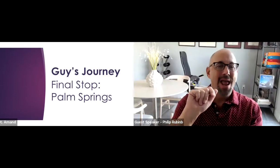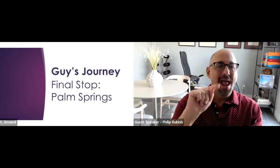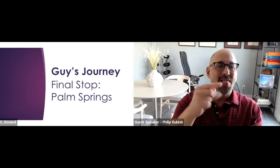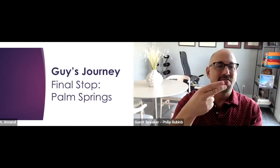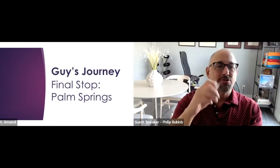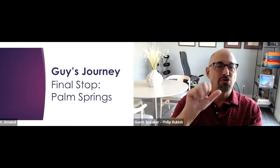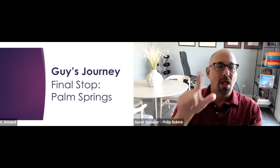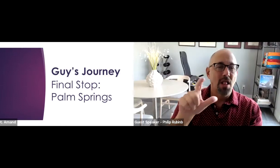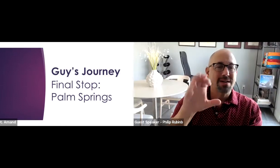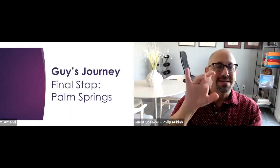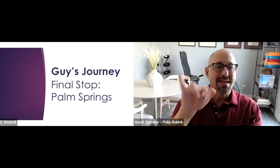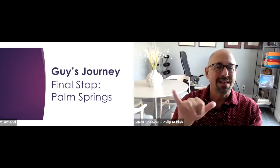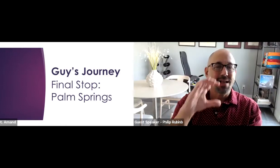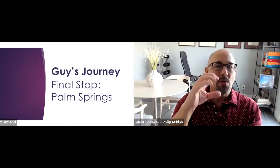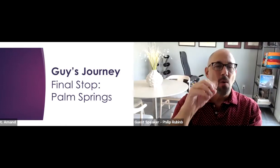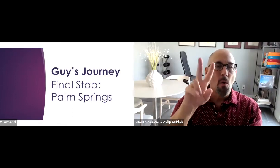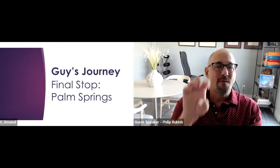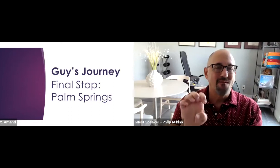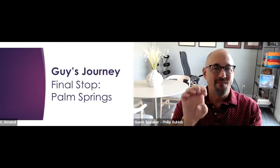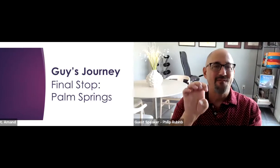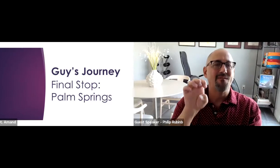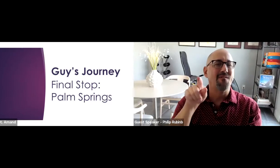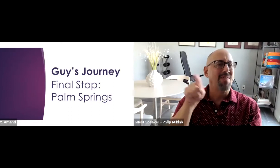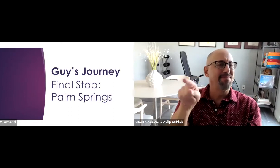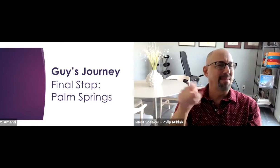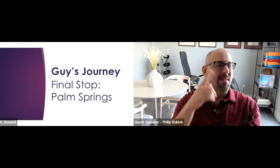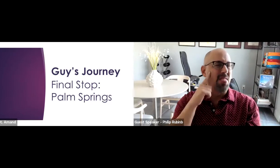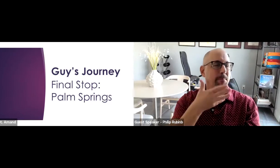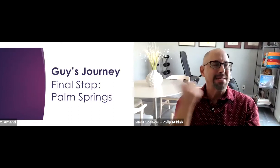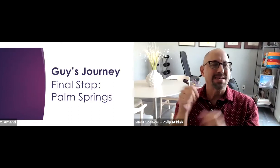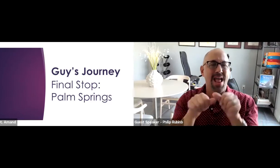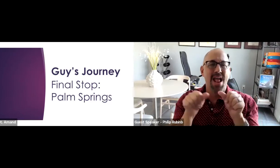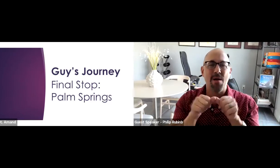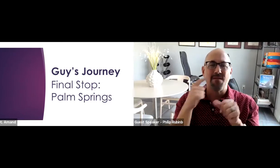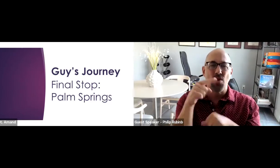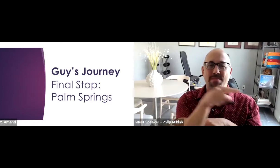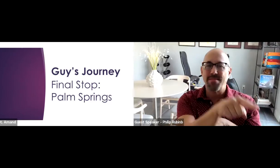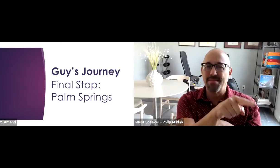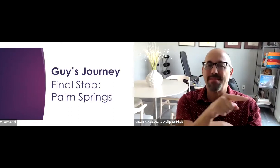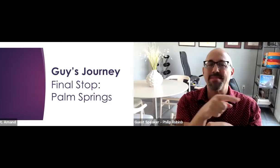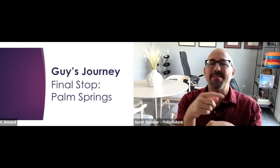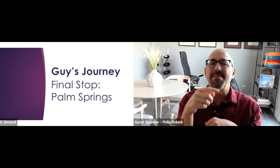and recommended settling in Cathedral City Cove.